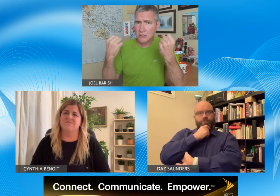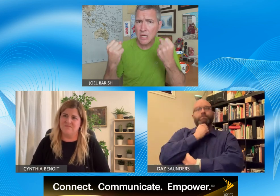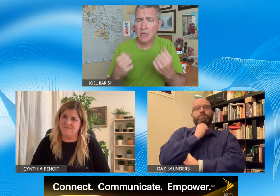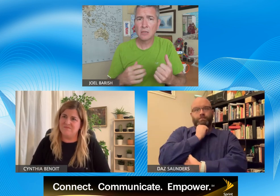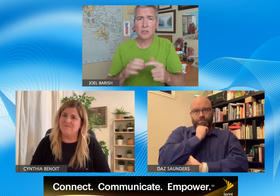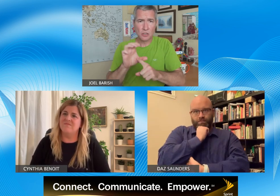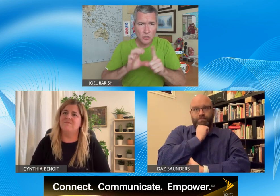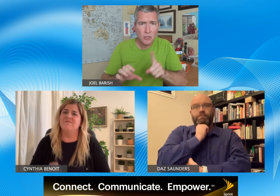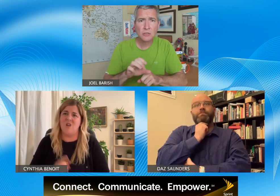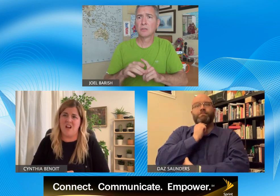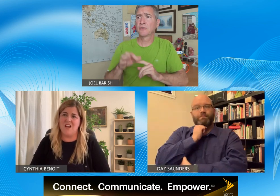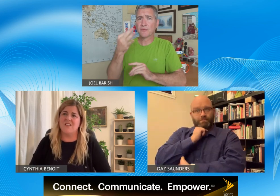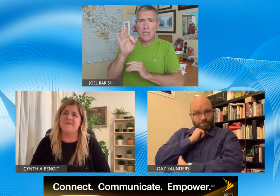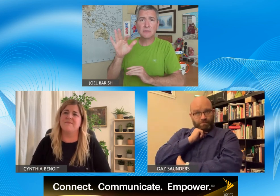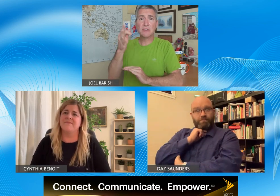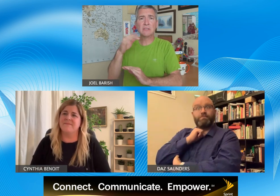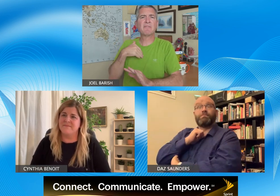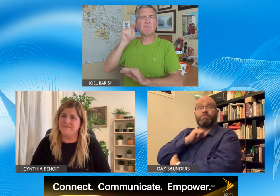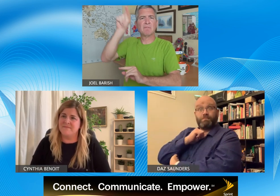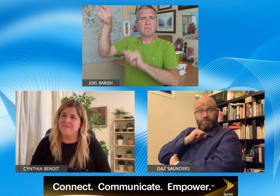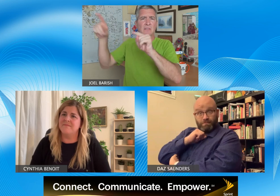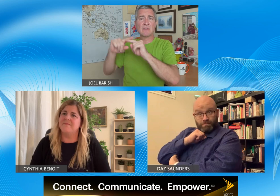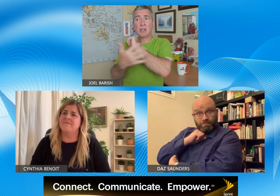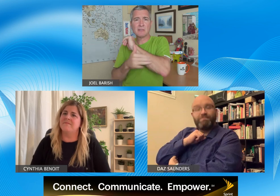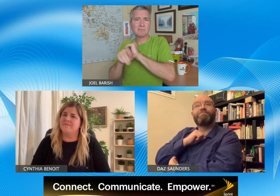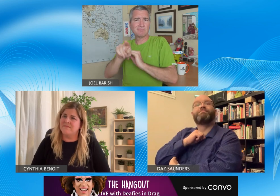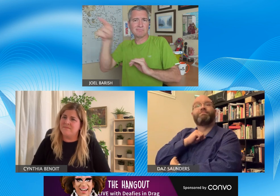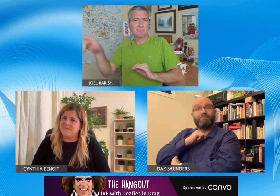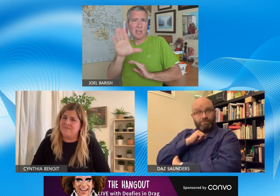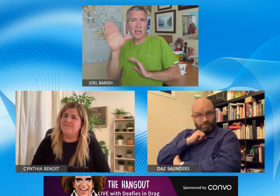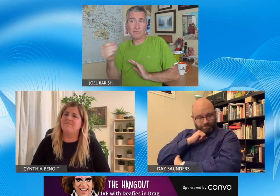There’s so many locations in the world where French is prevalent. For example, in